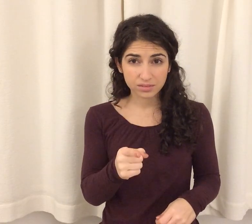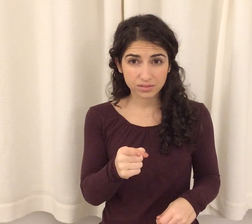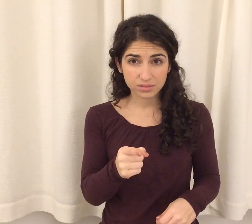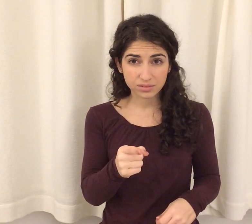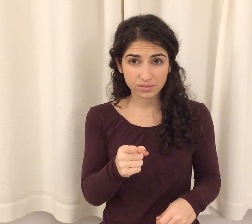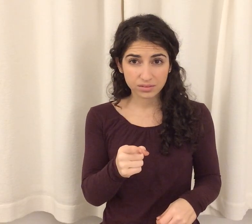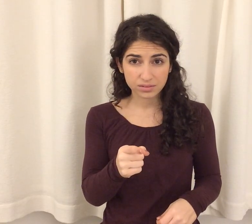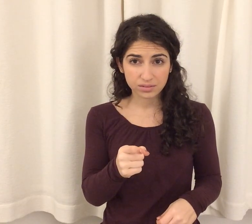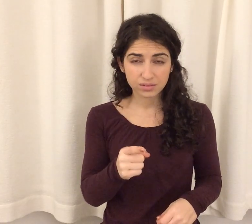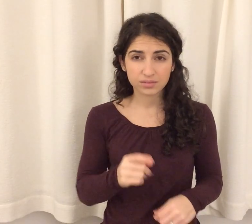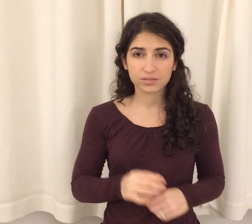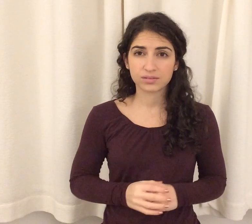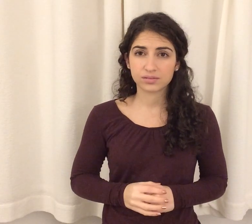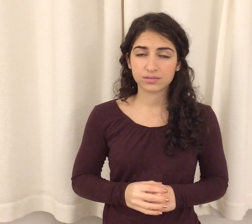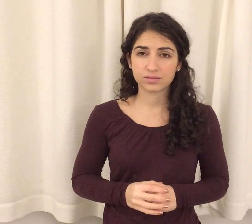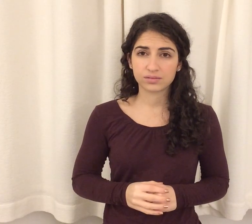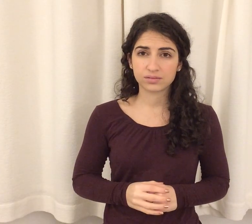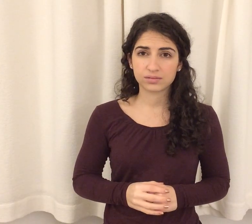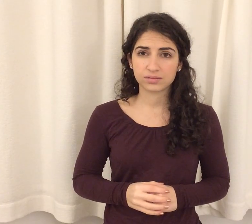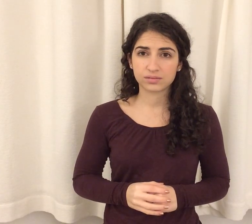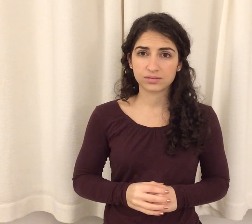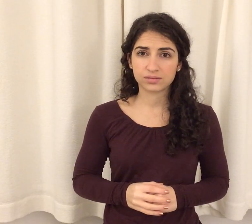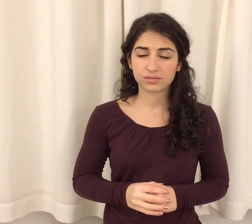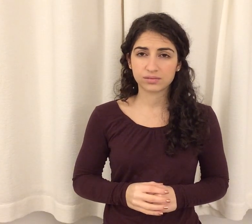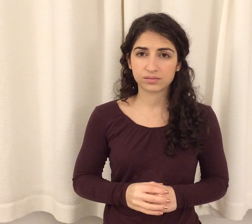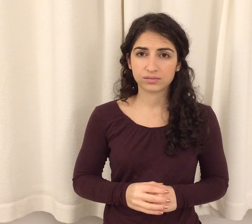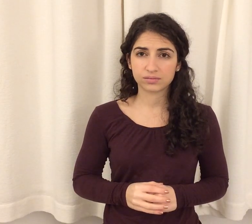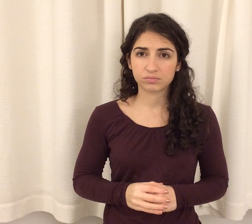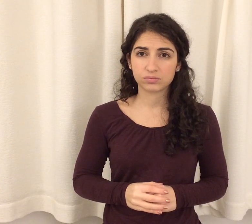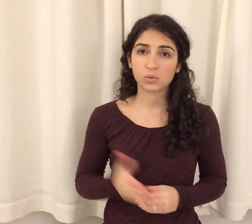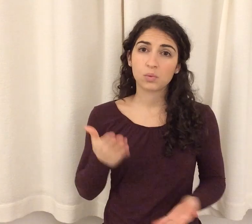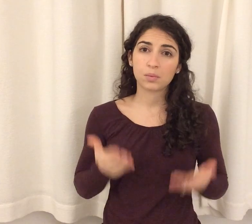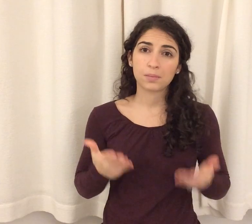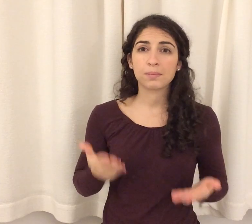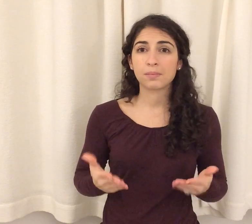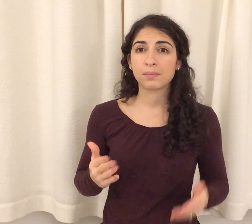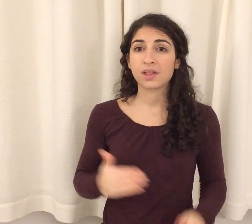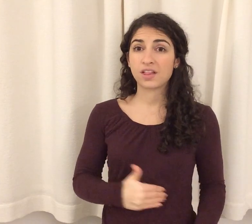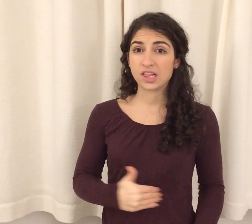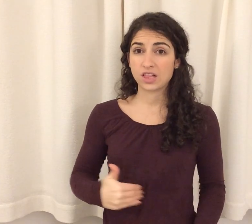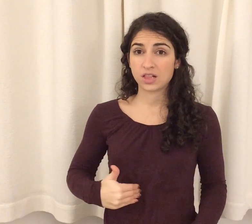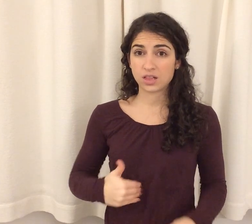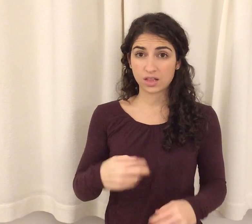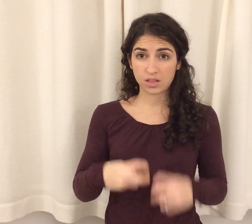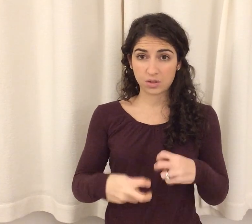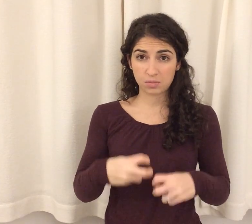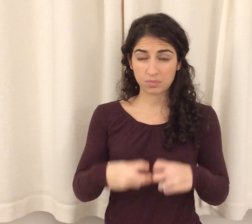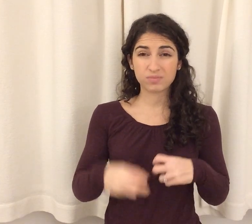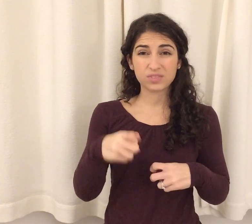or "Have you experienced?" Maybe: "Lung